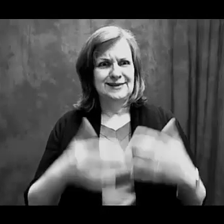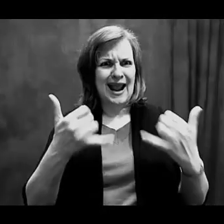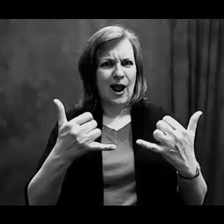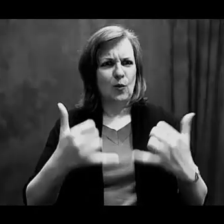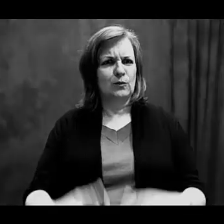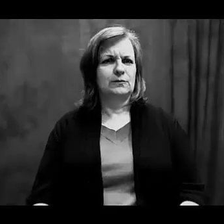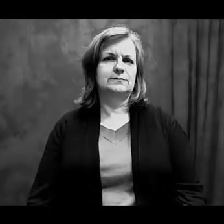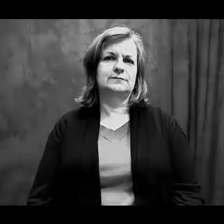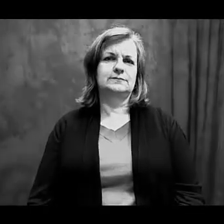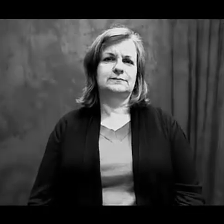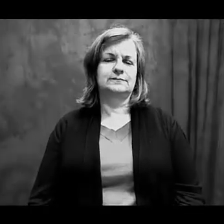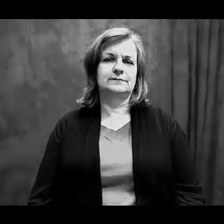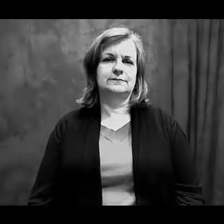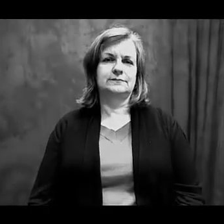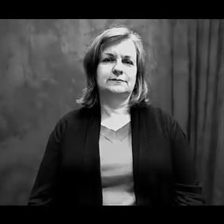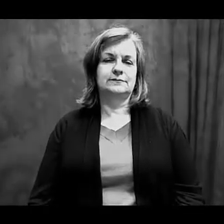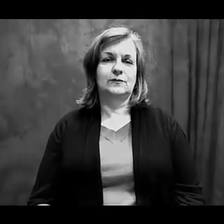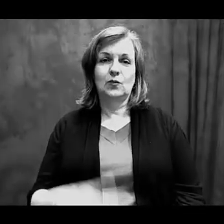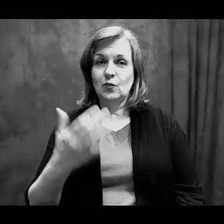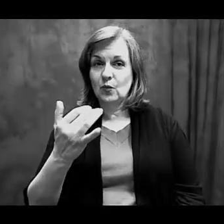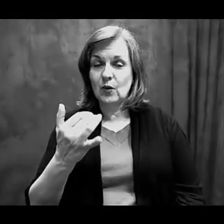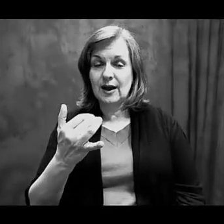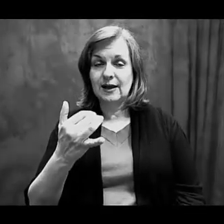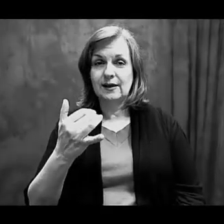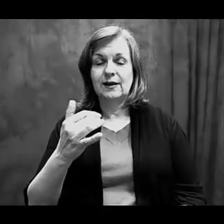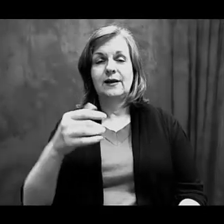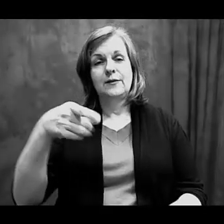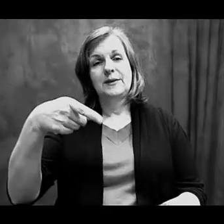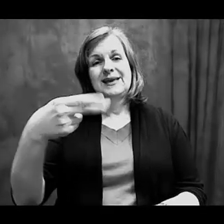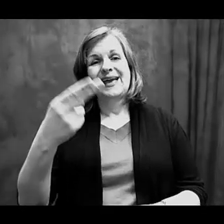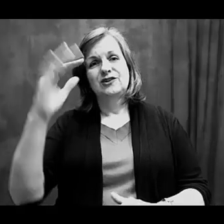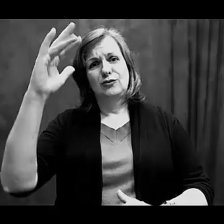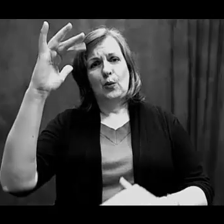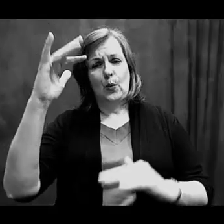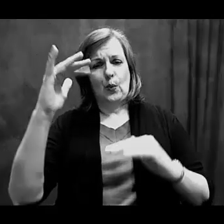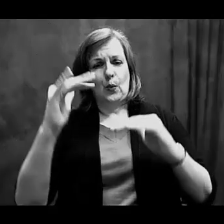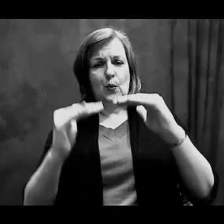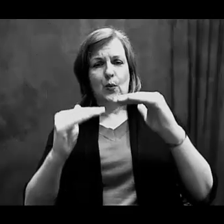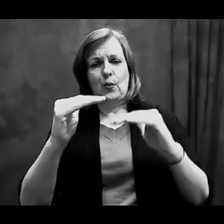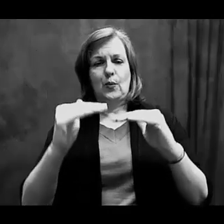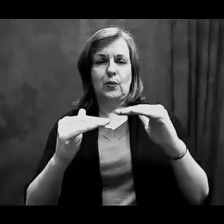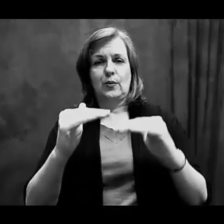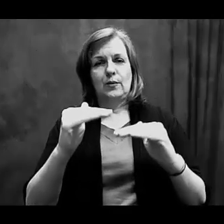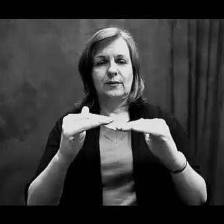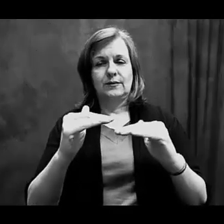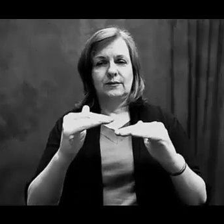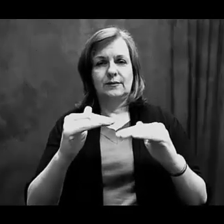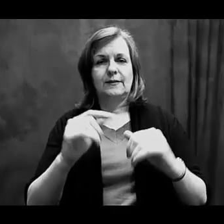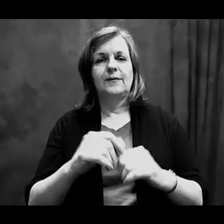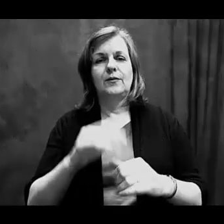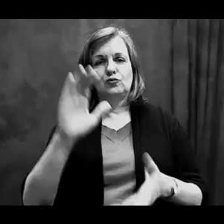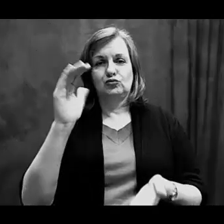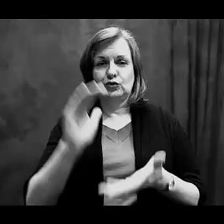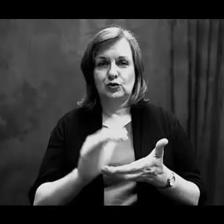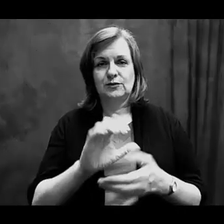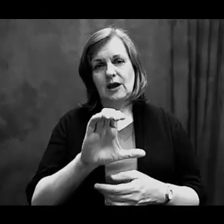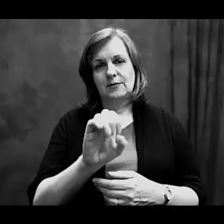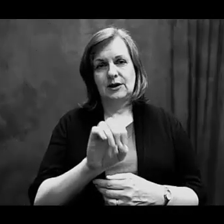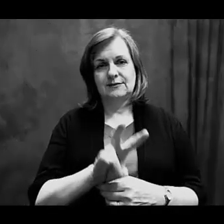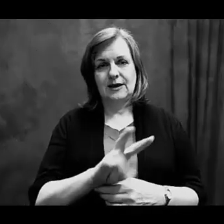low pH which means you need to breathe!